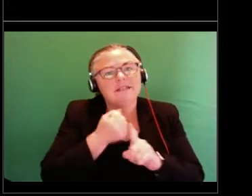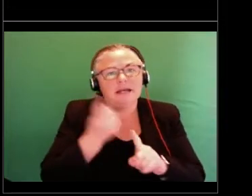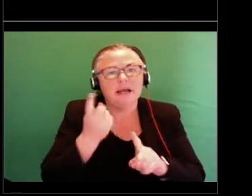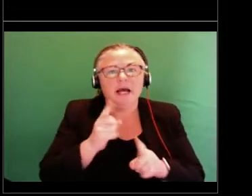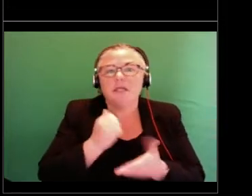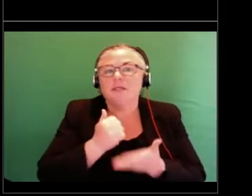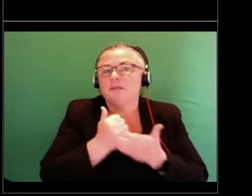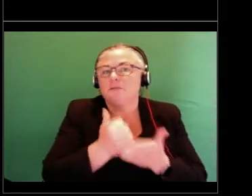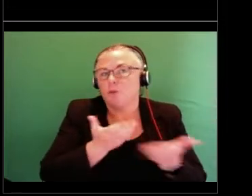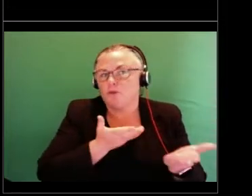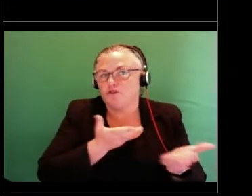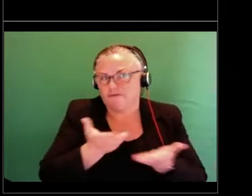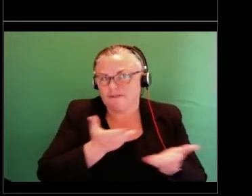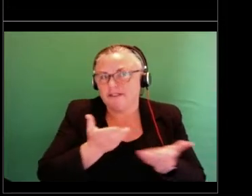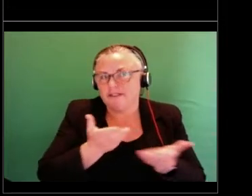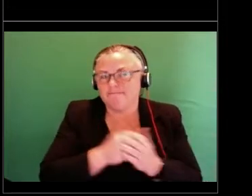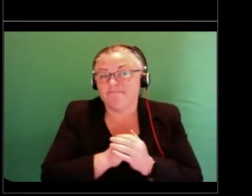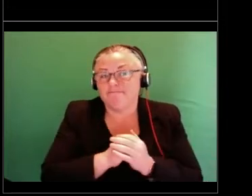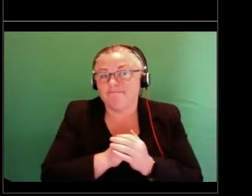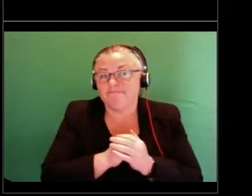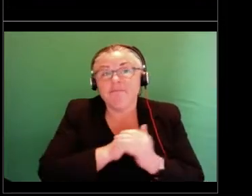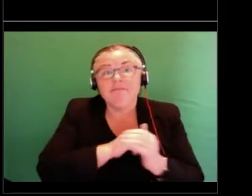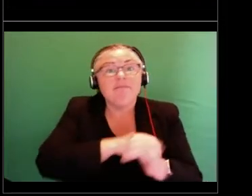to the experience of victims going through the system.